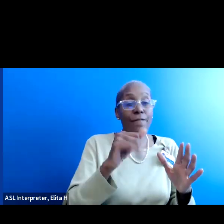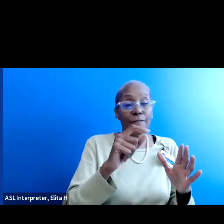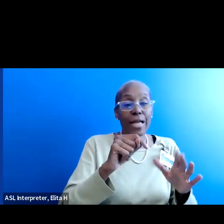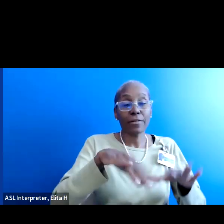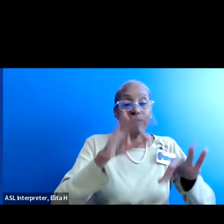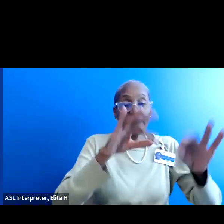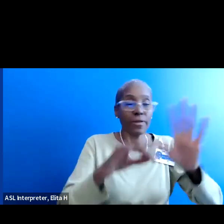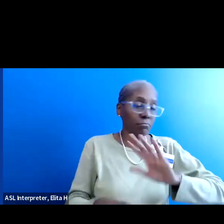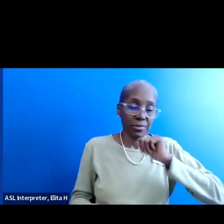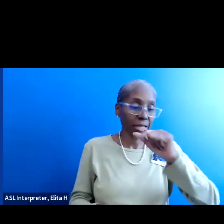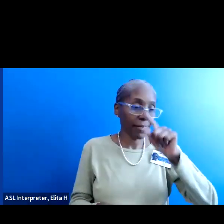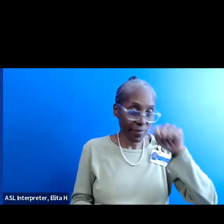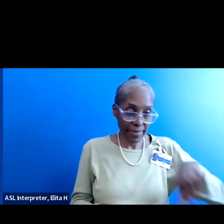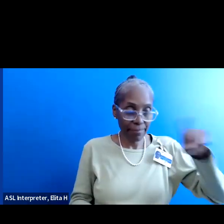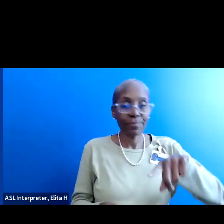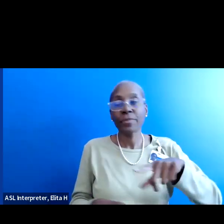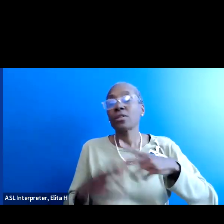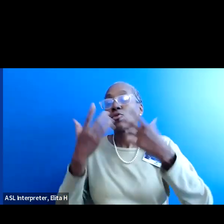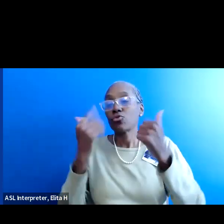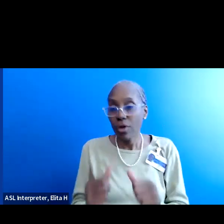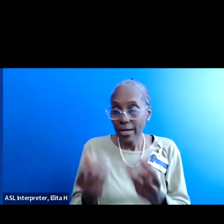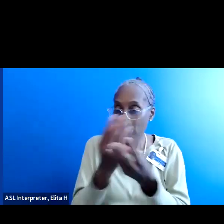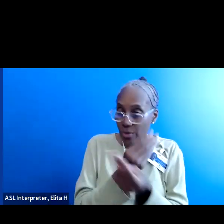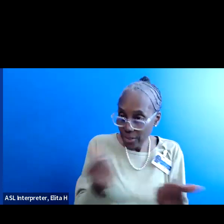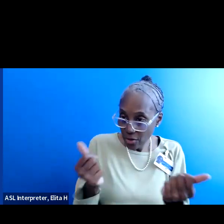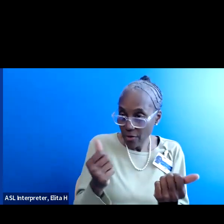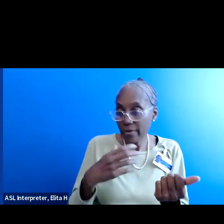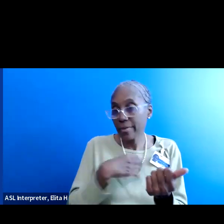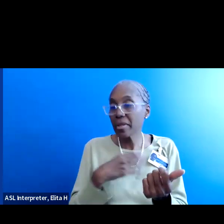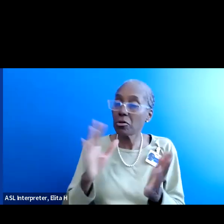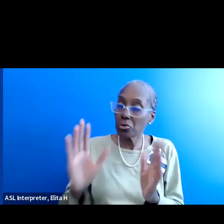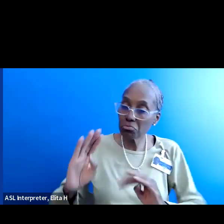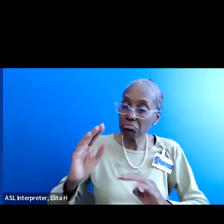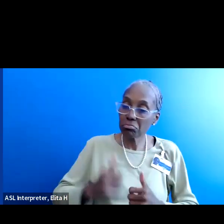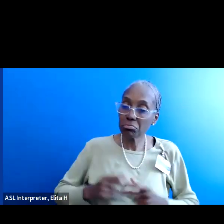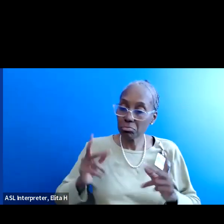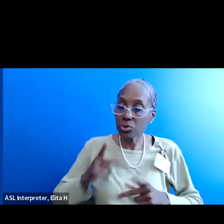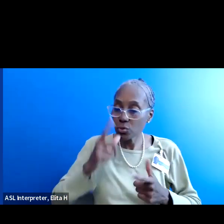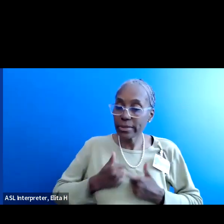So in attempting to resolve a complaint to the resident satisfaction, they are